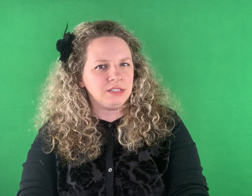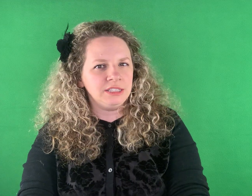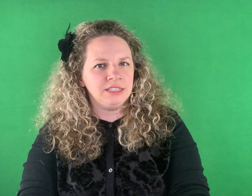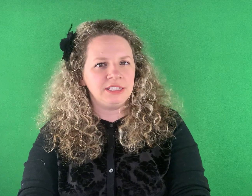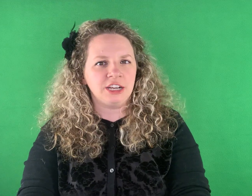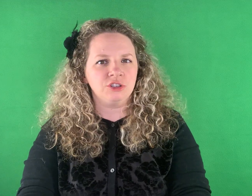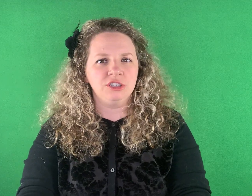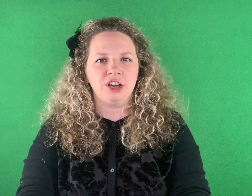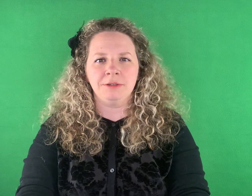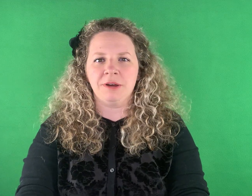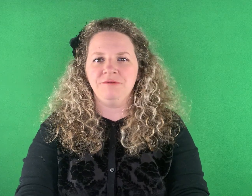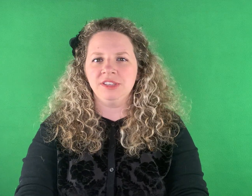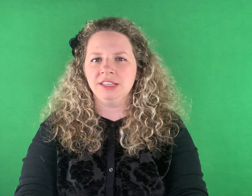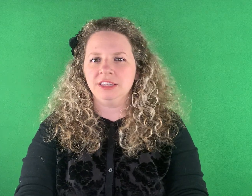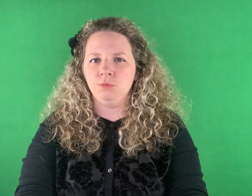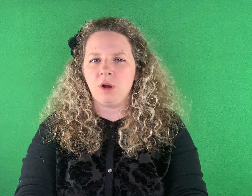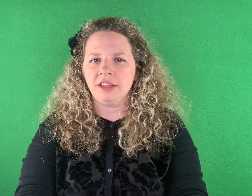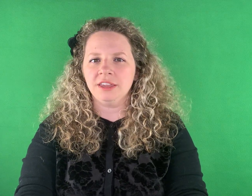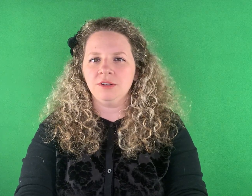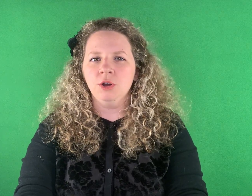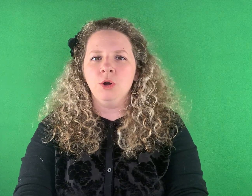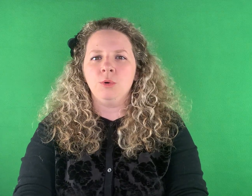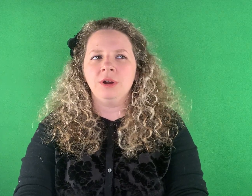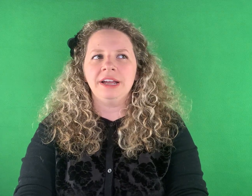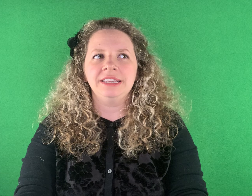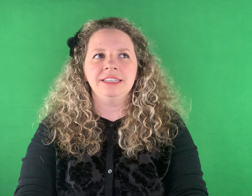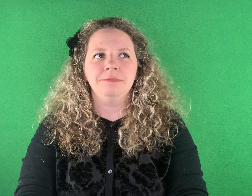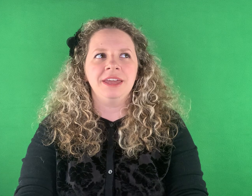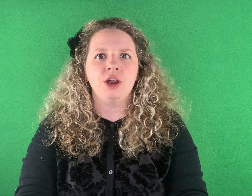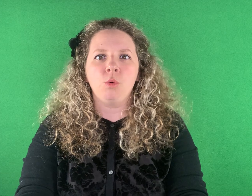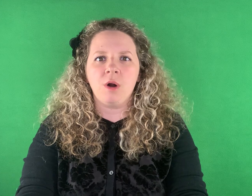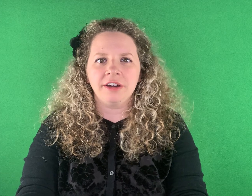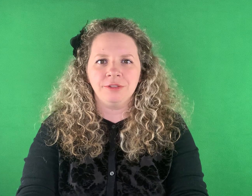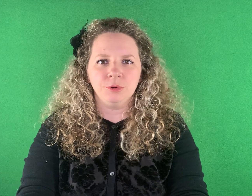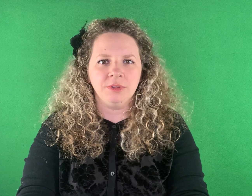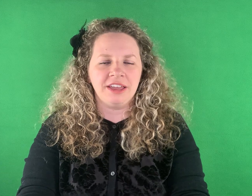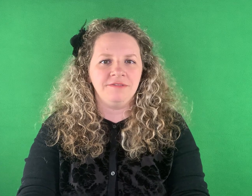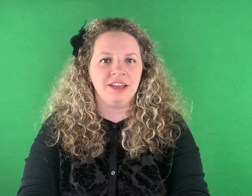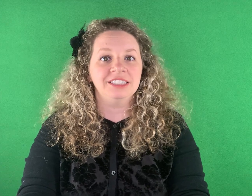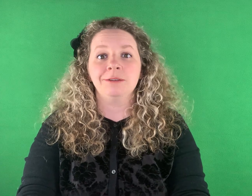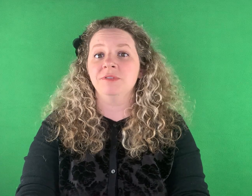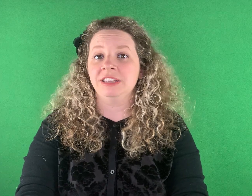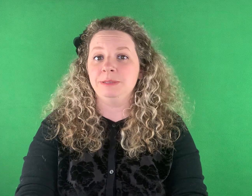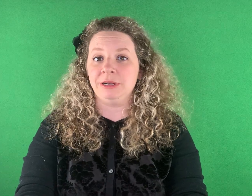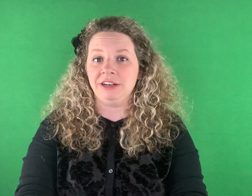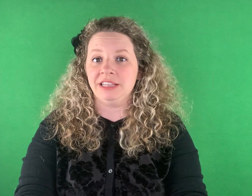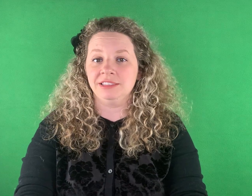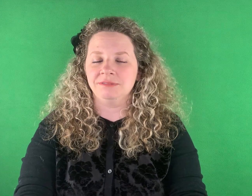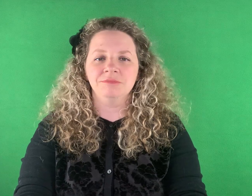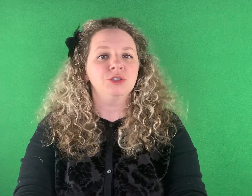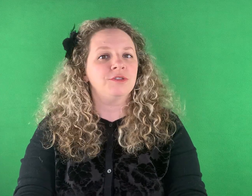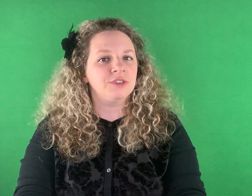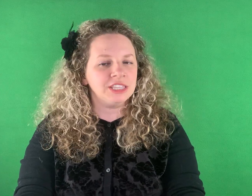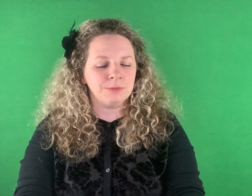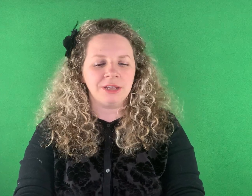Is it actually talking about physically walking, or has it been a walk through life, a type of experience? So for this one,